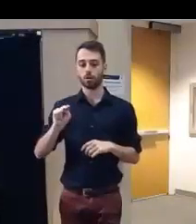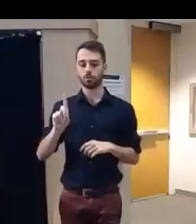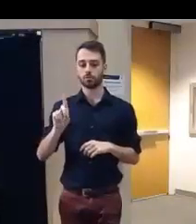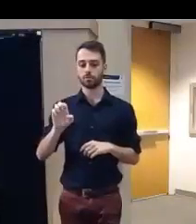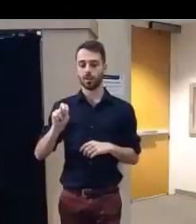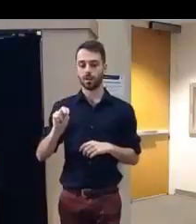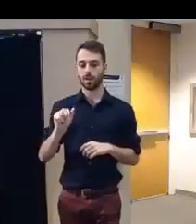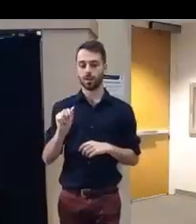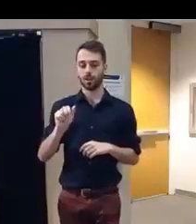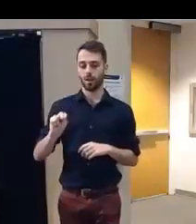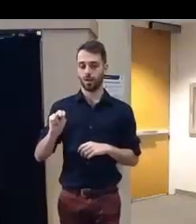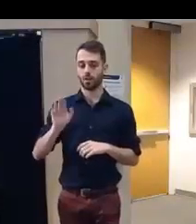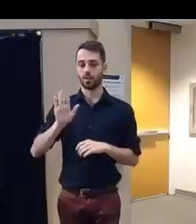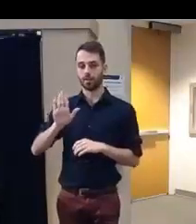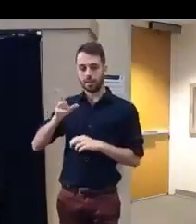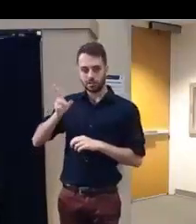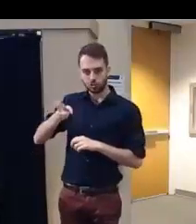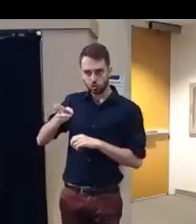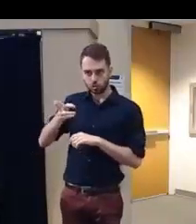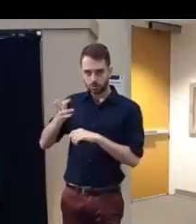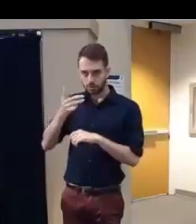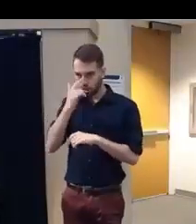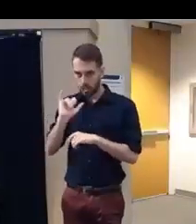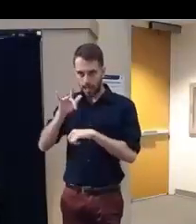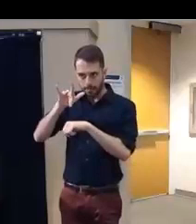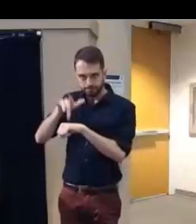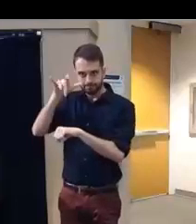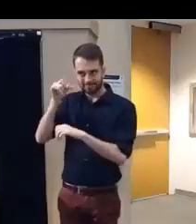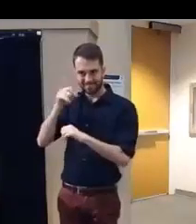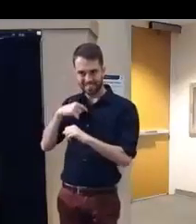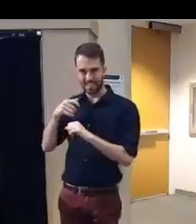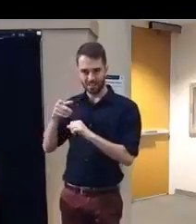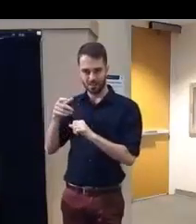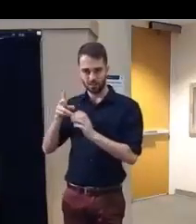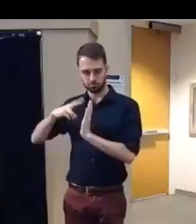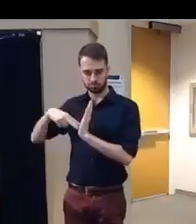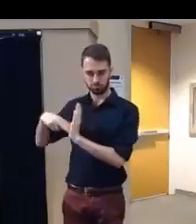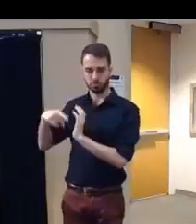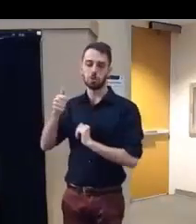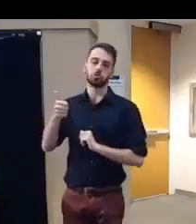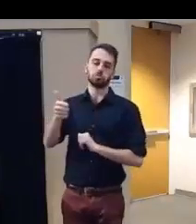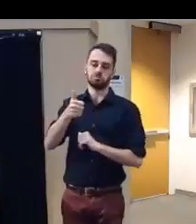are and I I won't read those to you you can read those um but again really focused on understanding